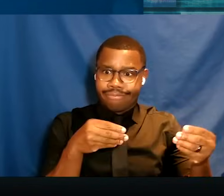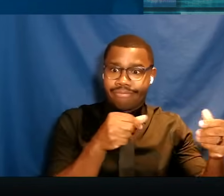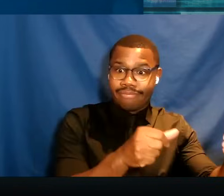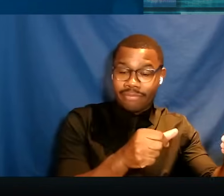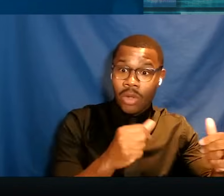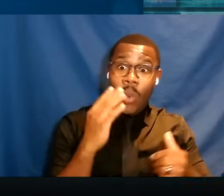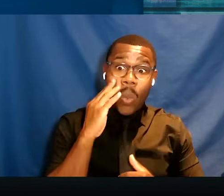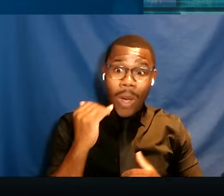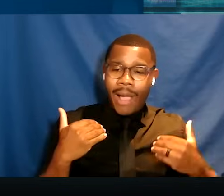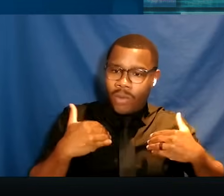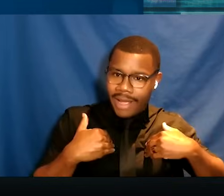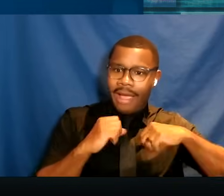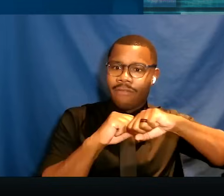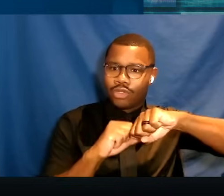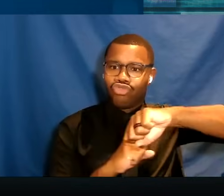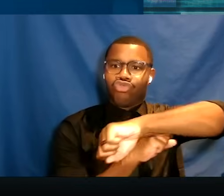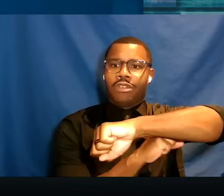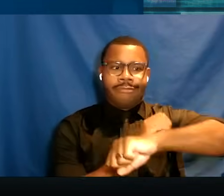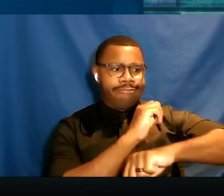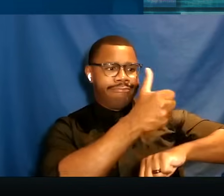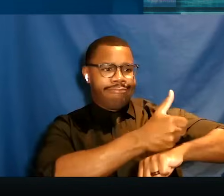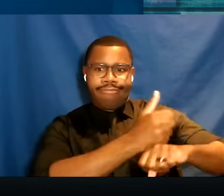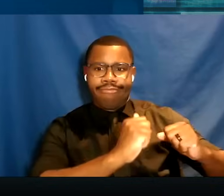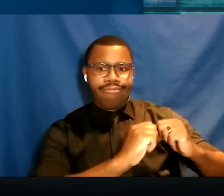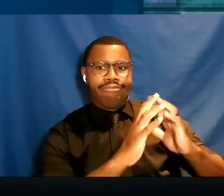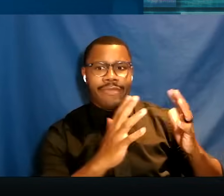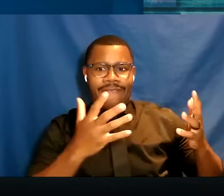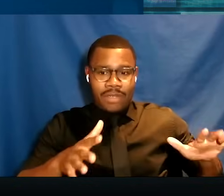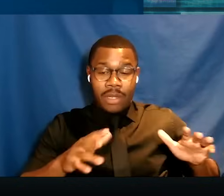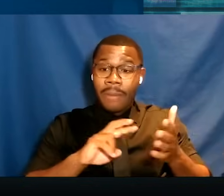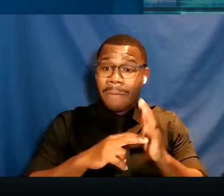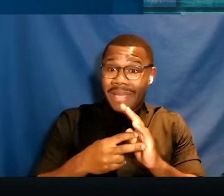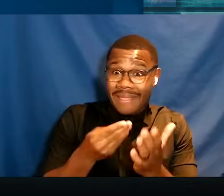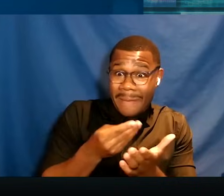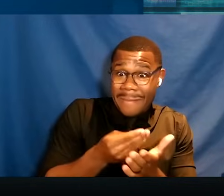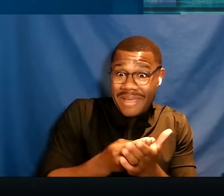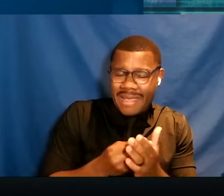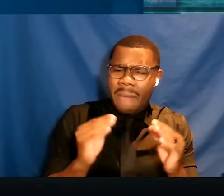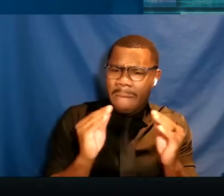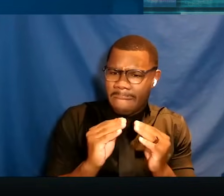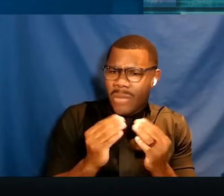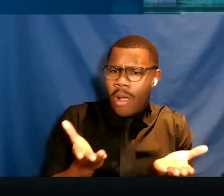and so we can keep pushing that money up. And that really, you know, the significance therefore